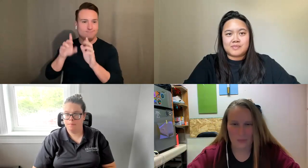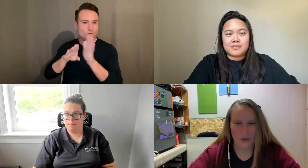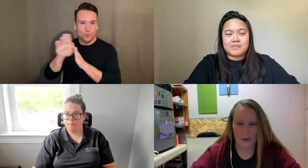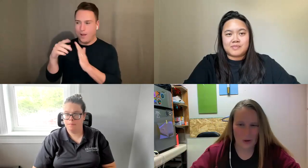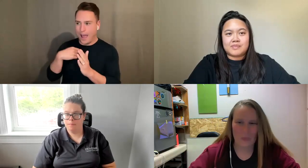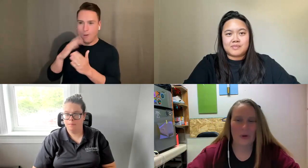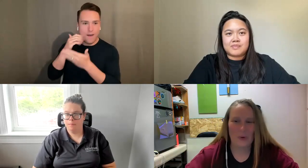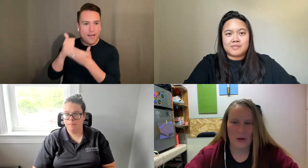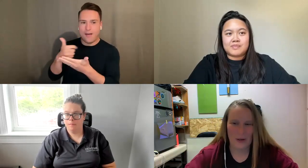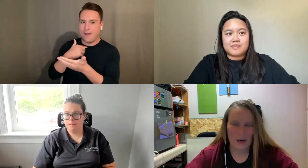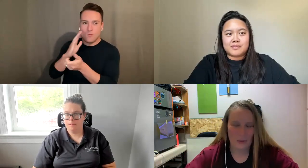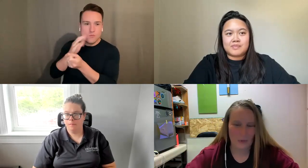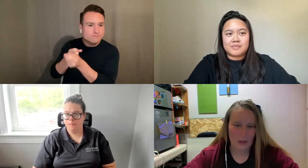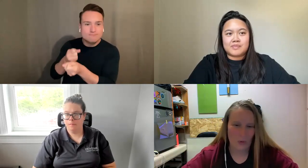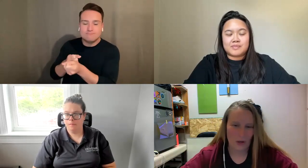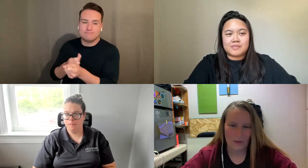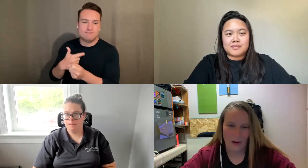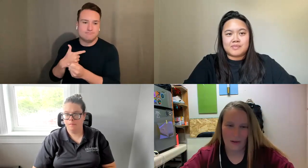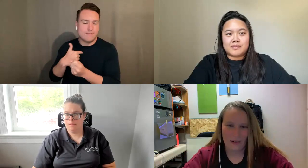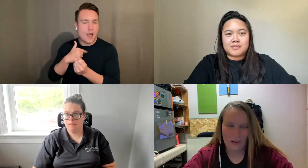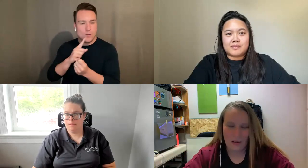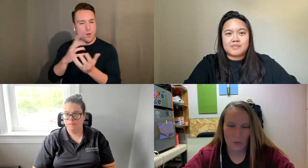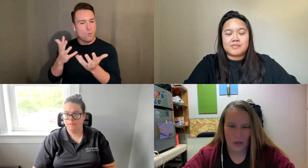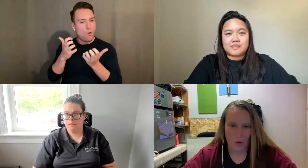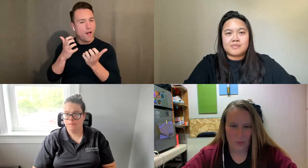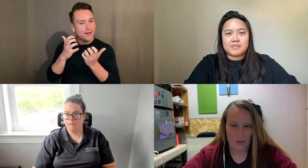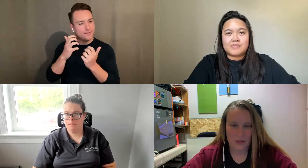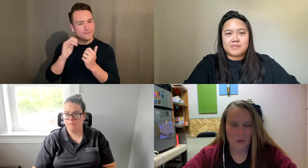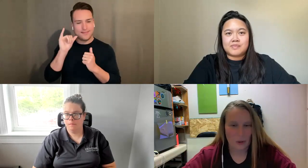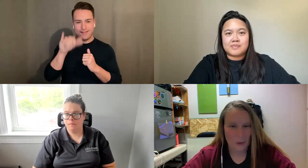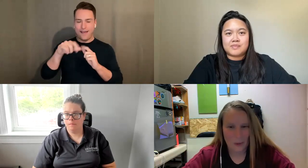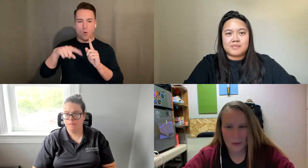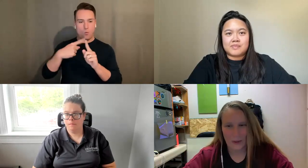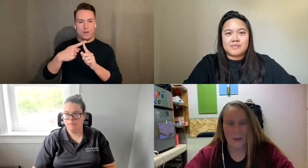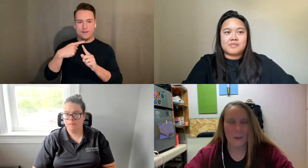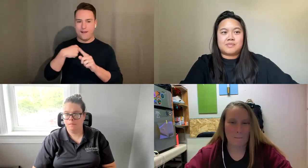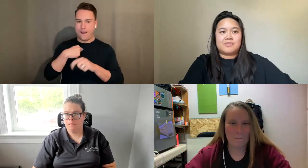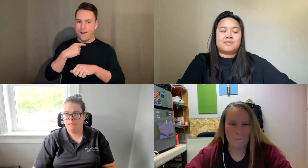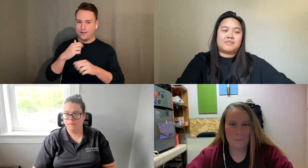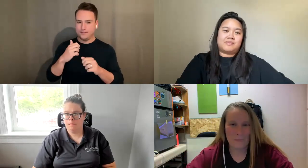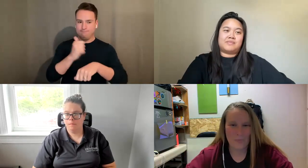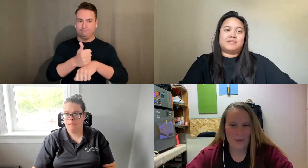I'll be here to help you. And I really wanted that when I opened my studio. Wonderful.